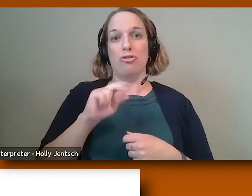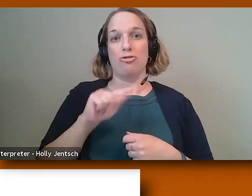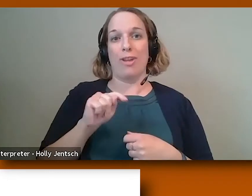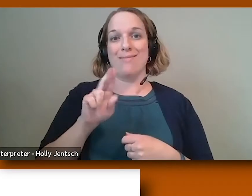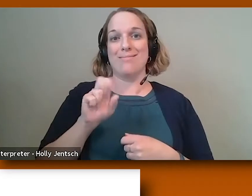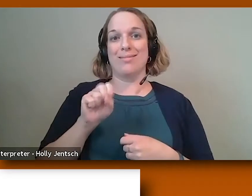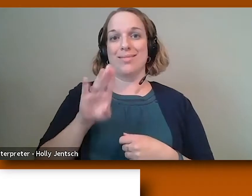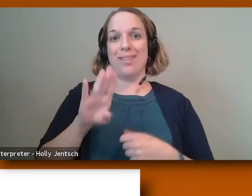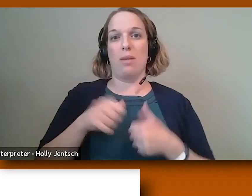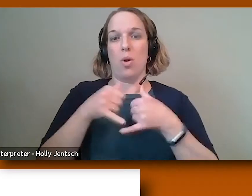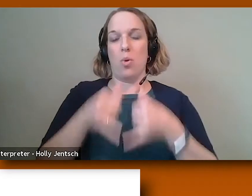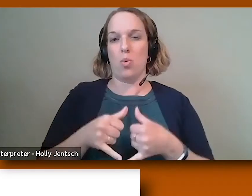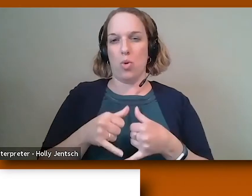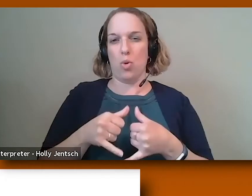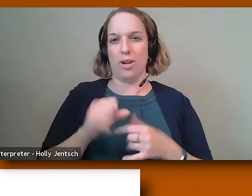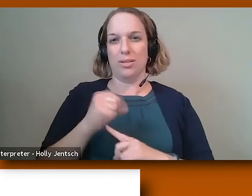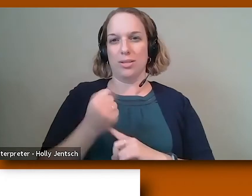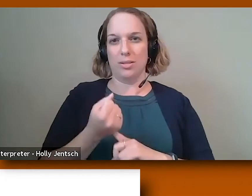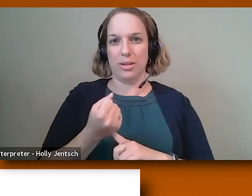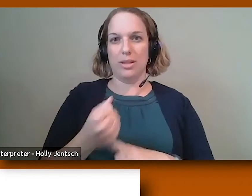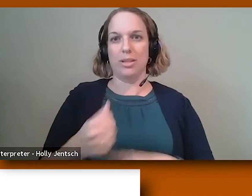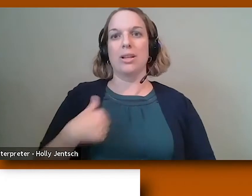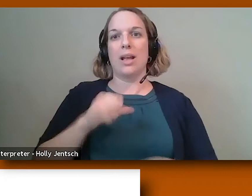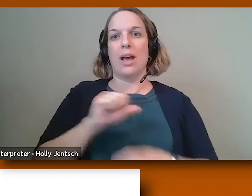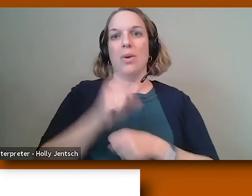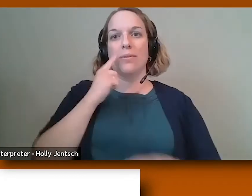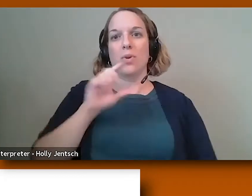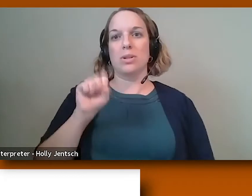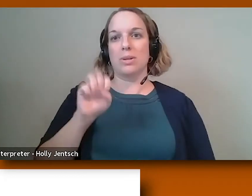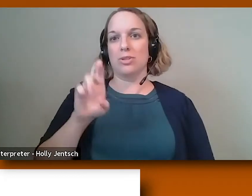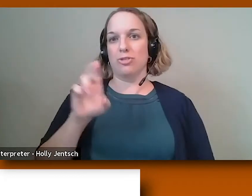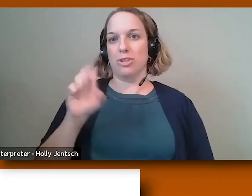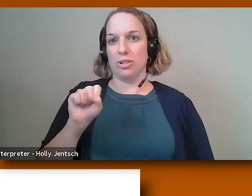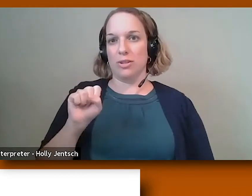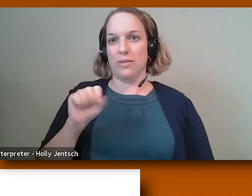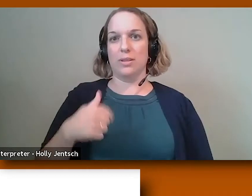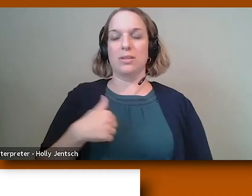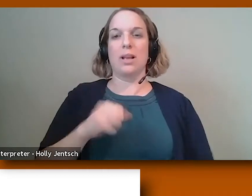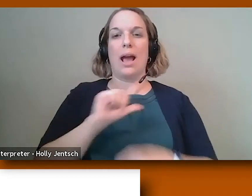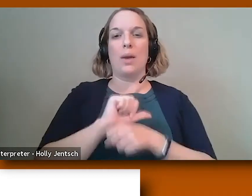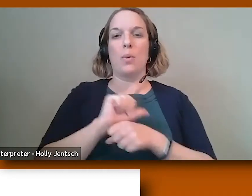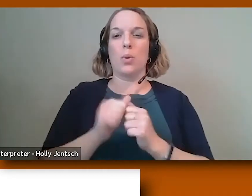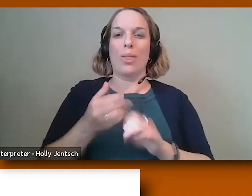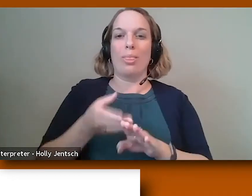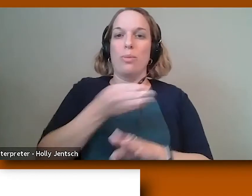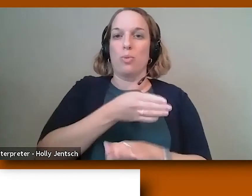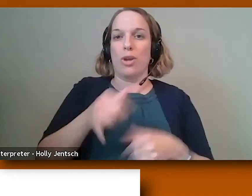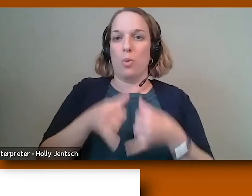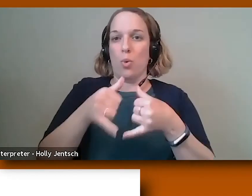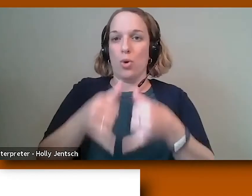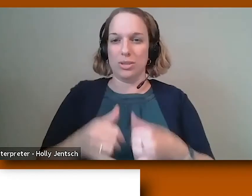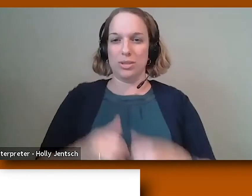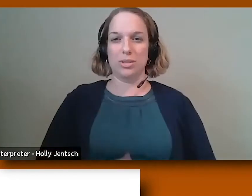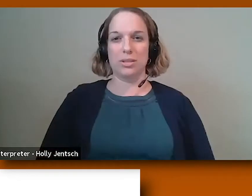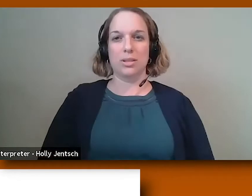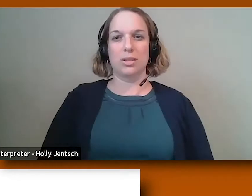and I work in the Office of Sponsored Research Services, working on preaward. We do have Nick Rogers, who works